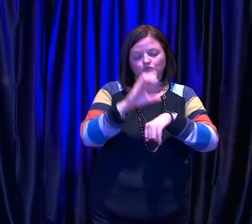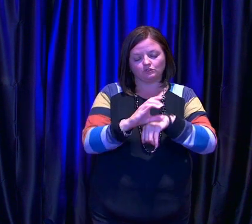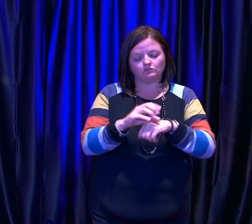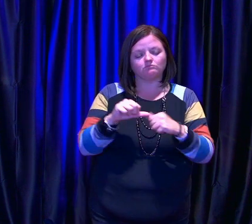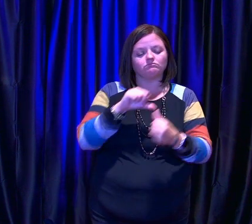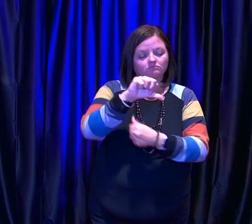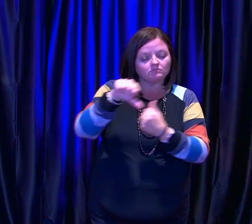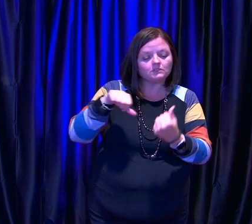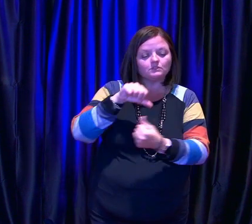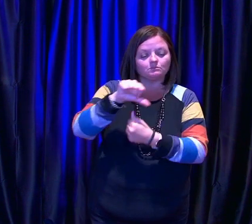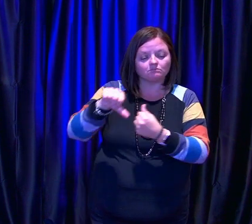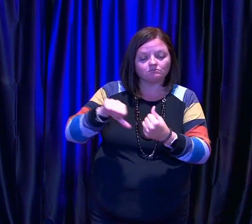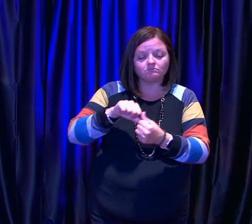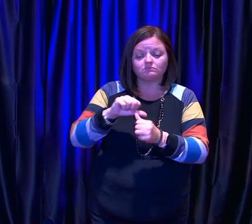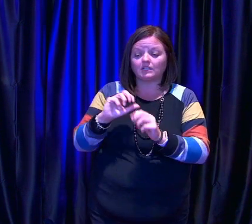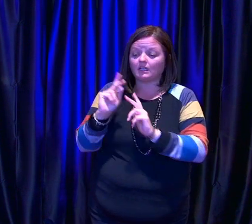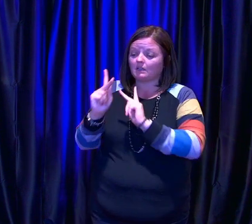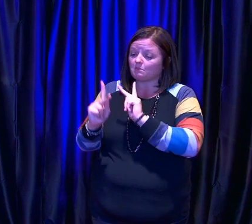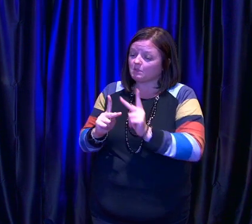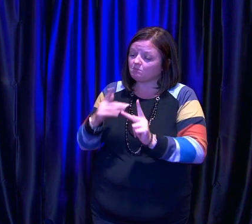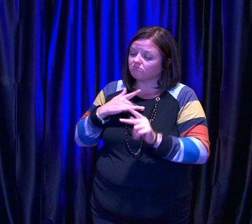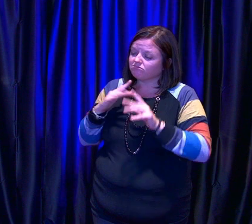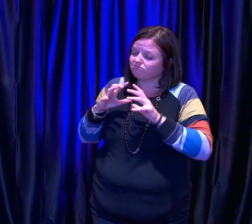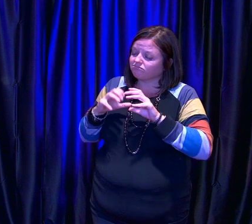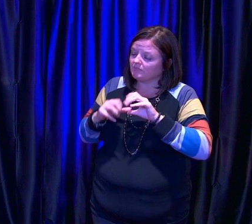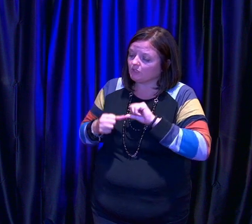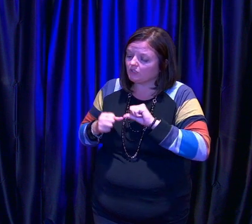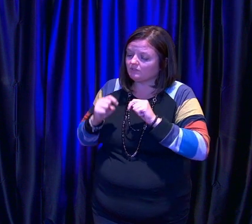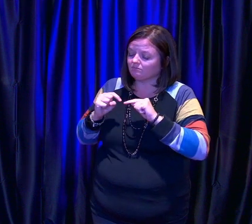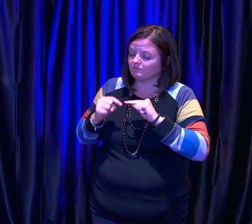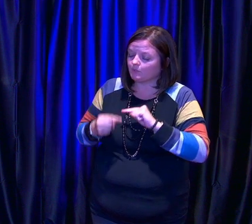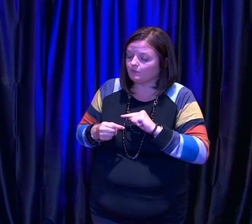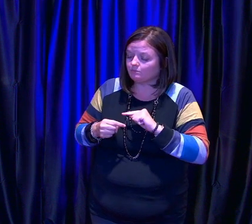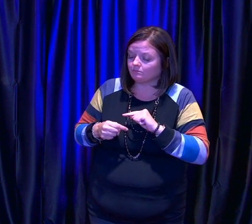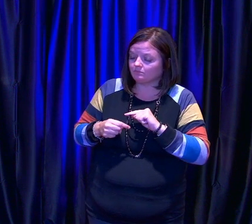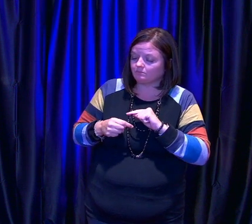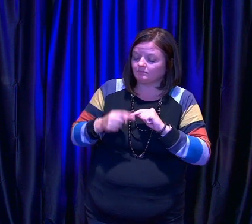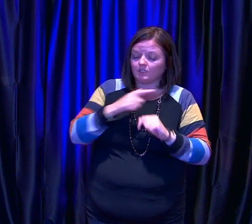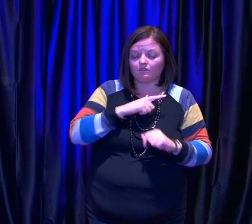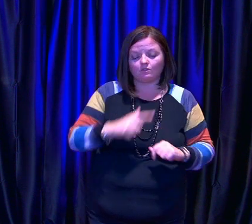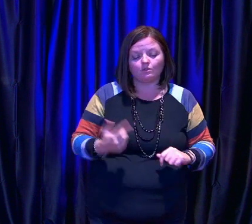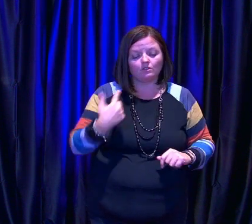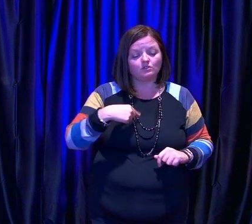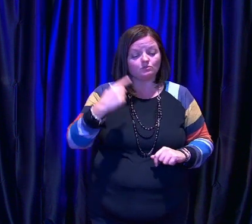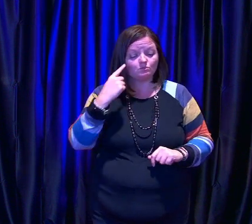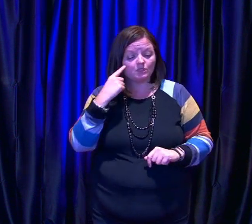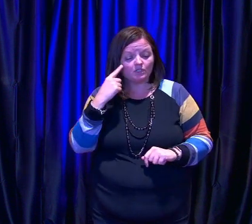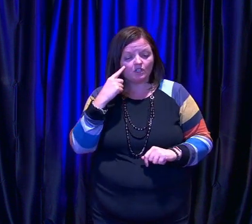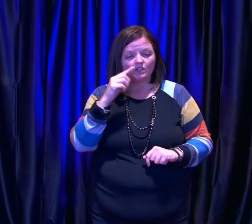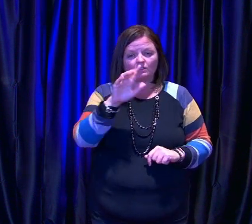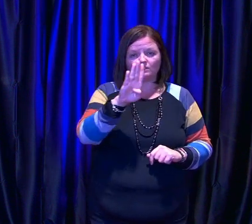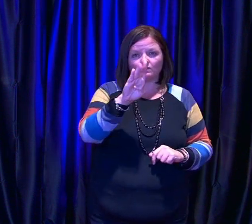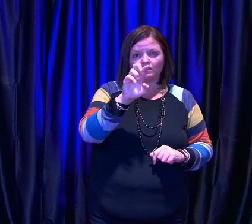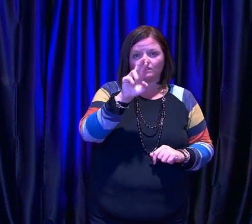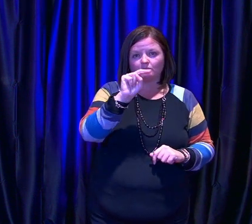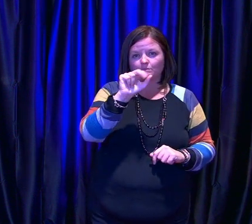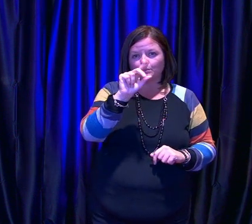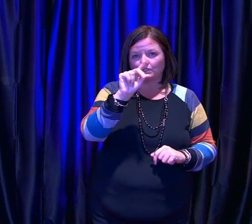and some people who are hurting Lord as we heard of bernadine's homegoing